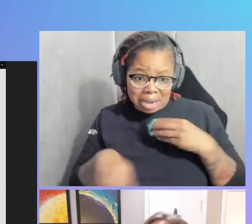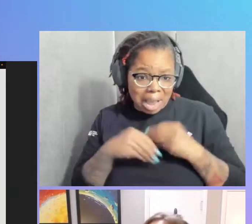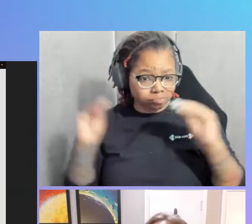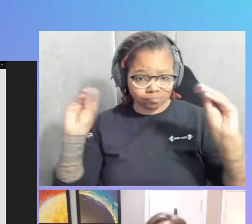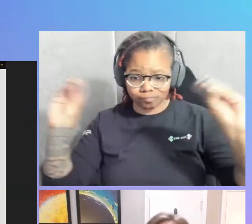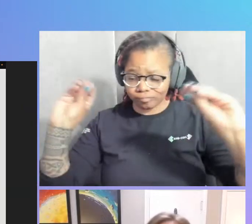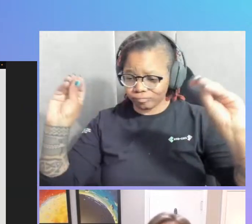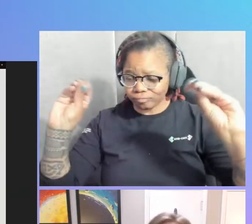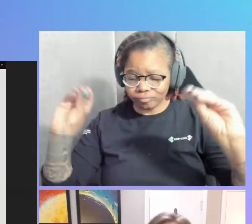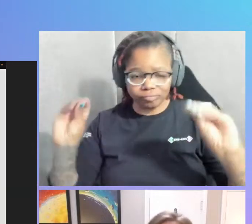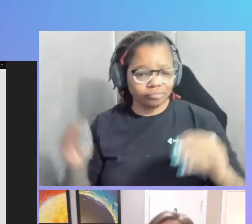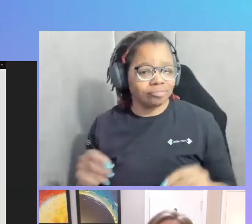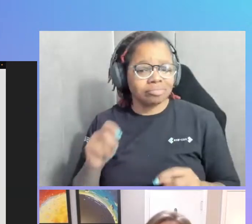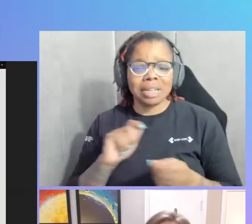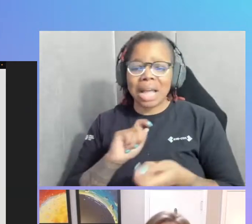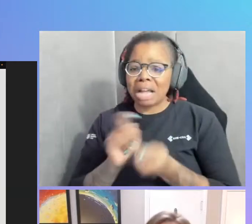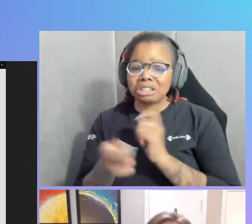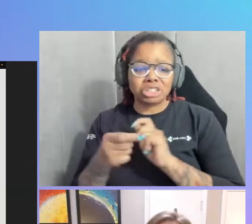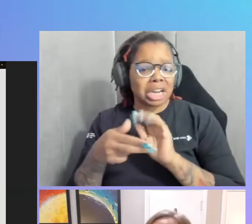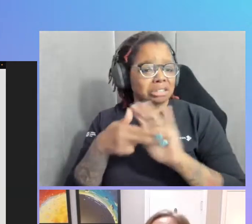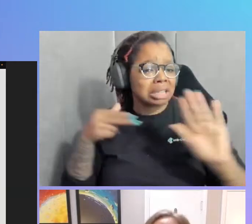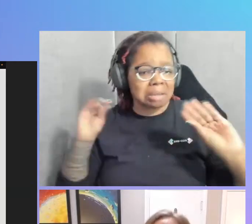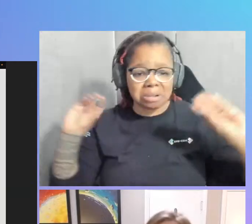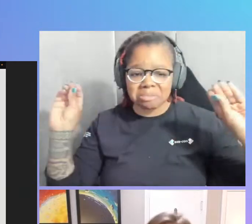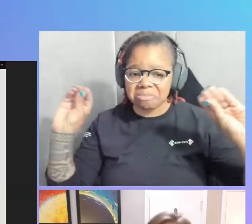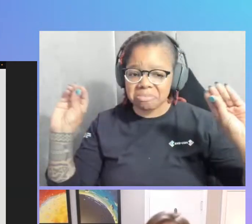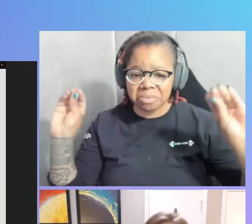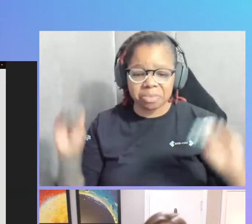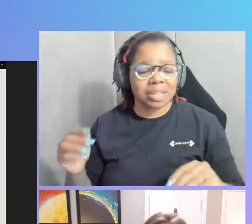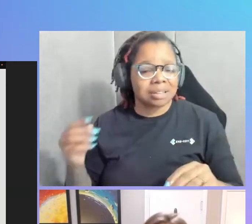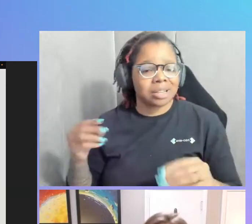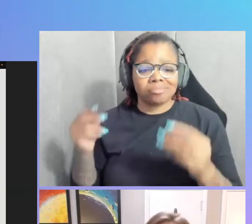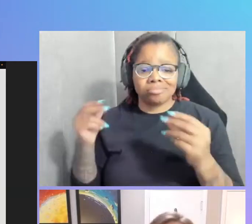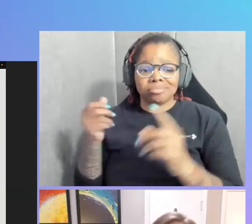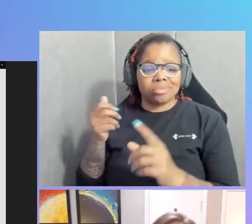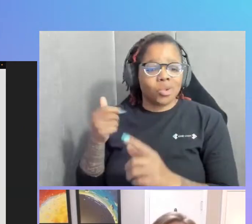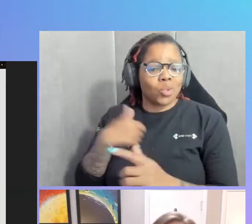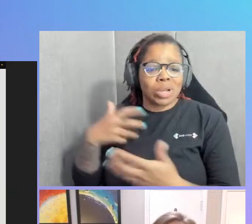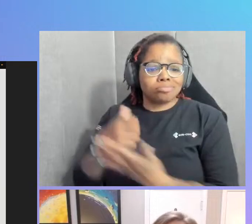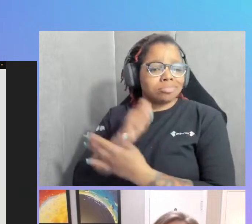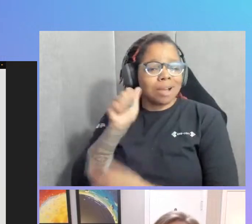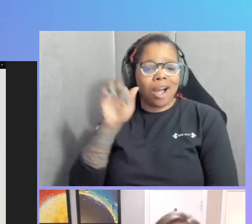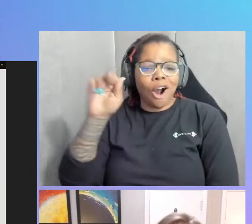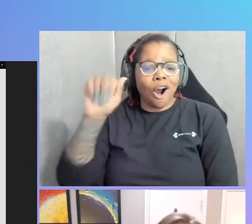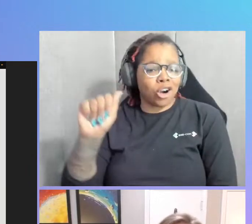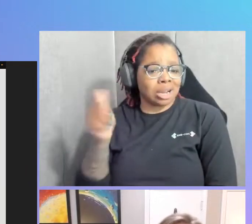content or change the button label to make this happen. We just took advantage of that experience that our developers